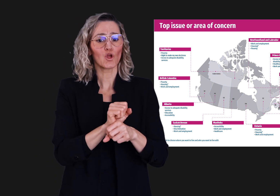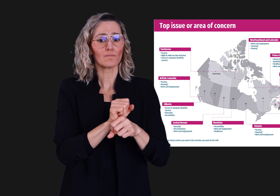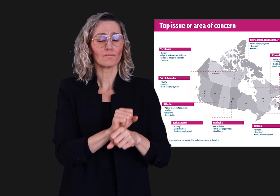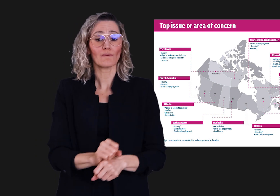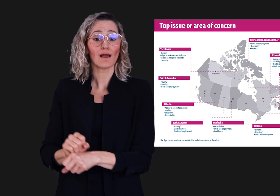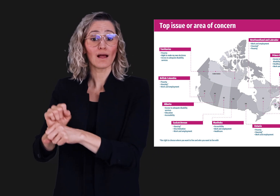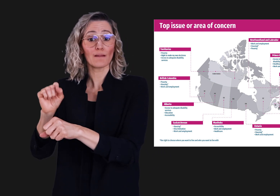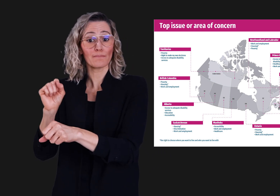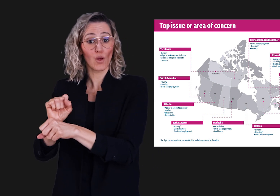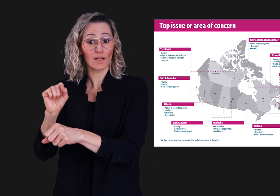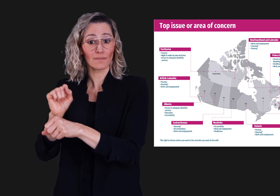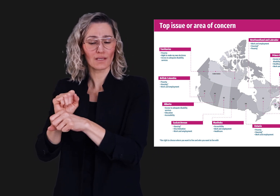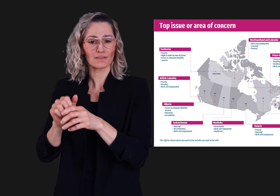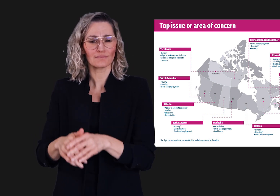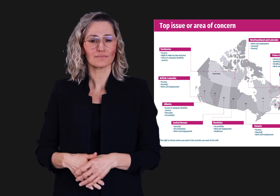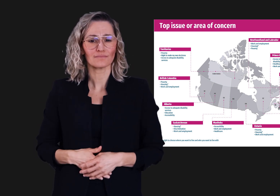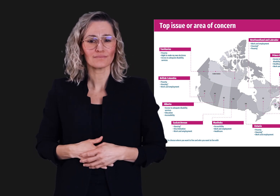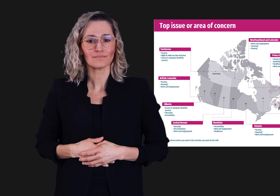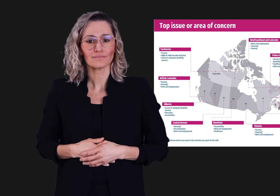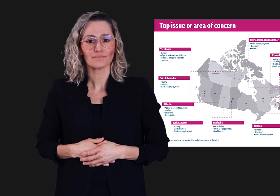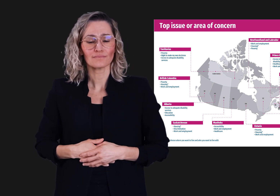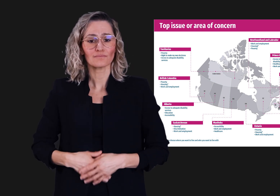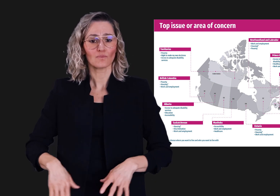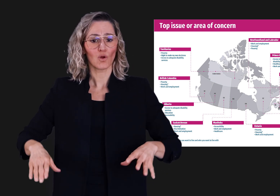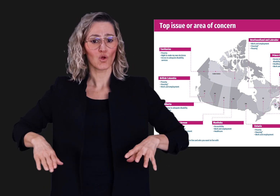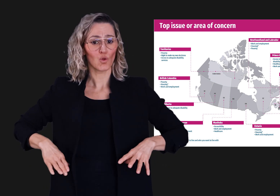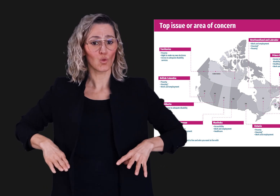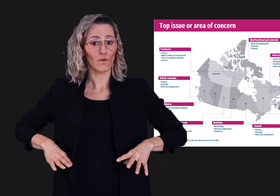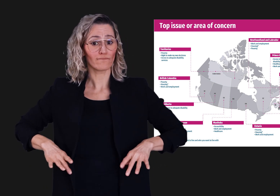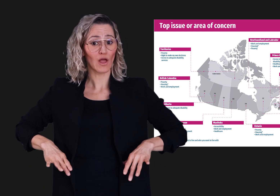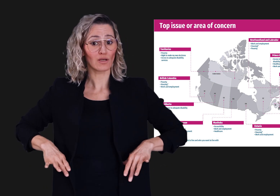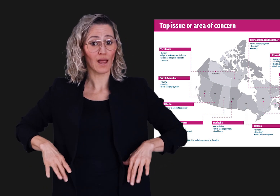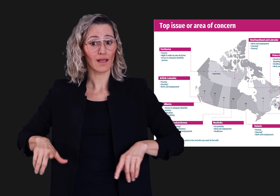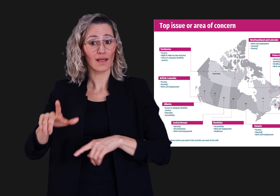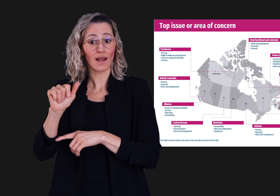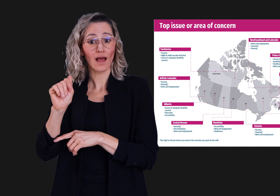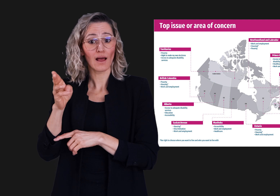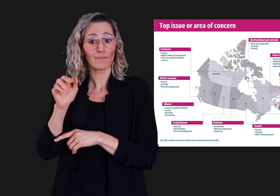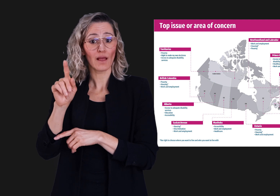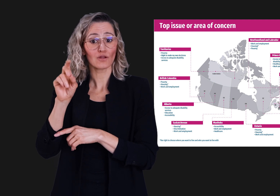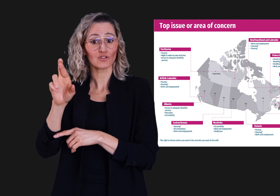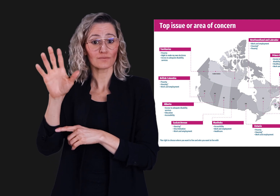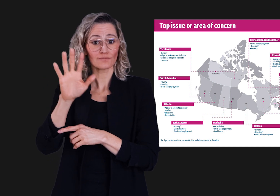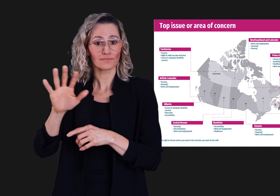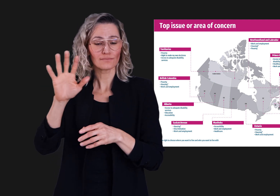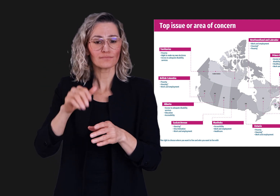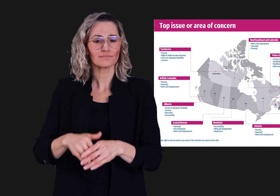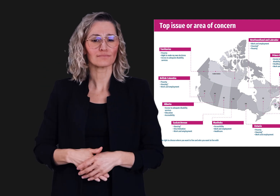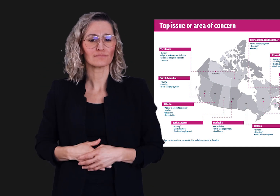• Work and employment Newfoundland and Labrador